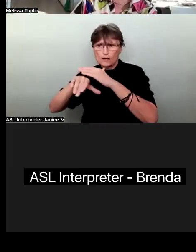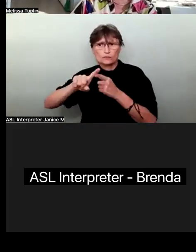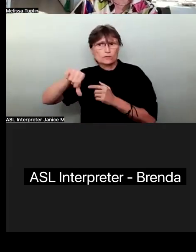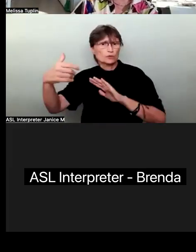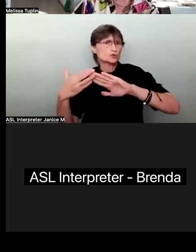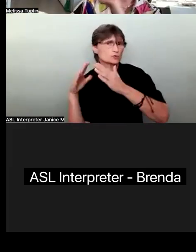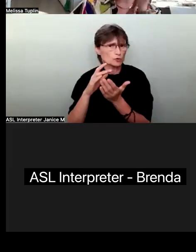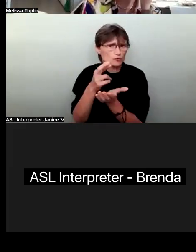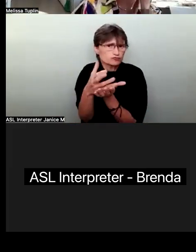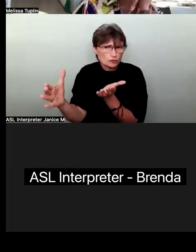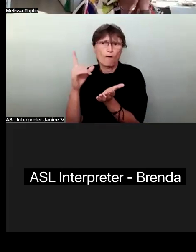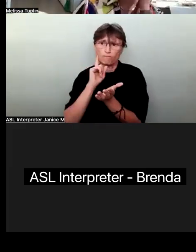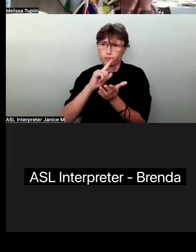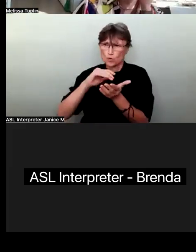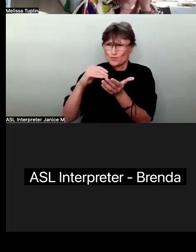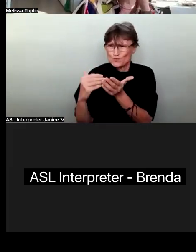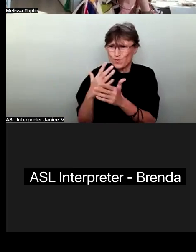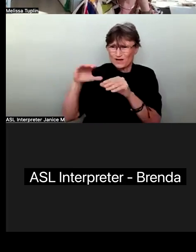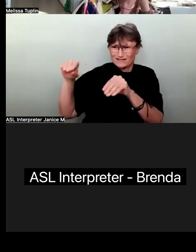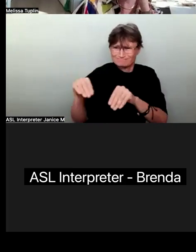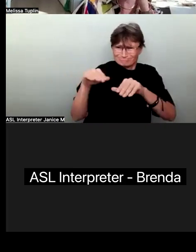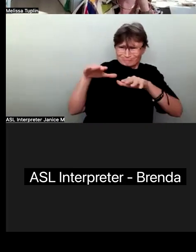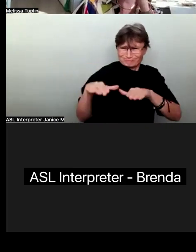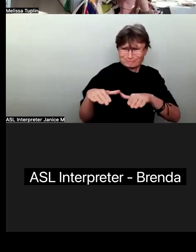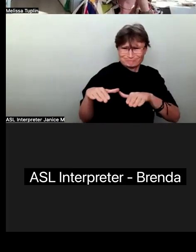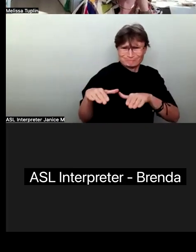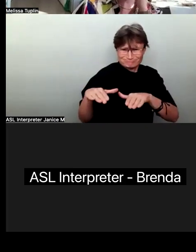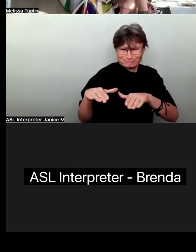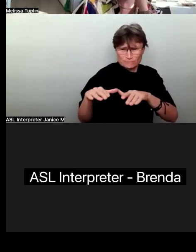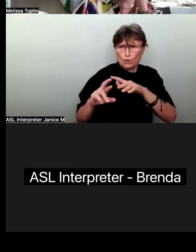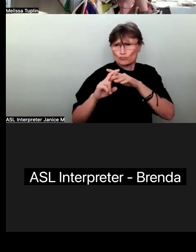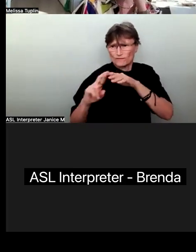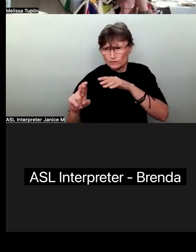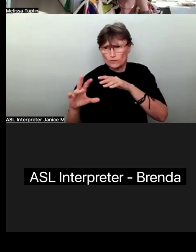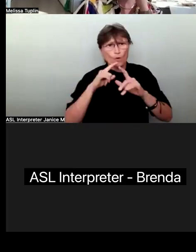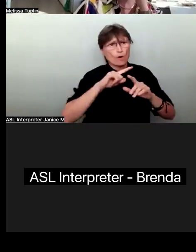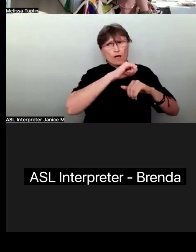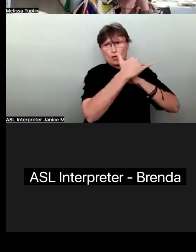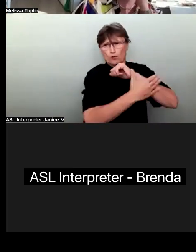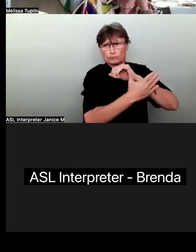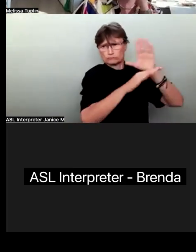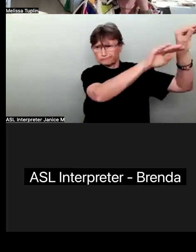emerging, newcomer, refugee or immigrant artists.